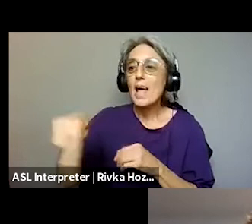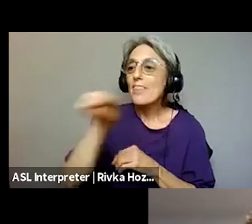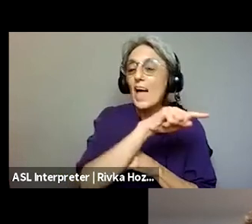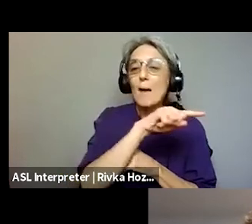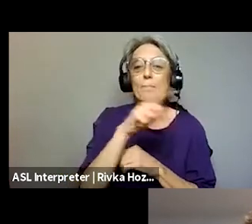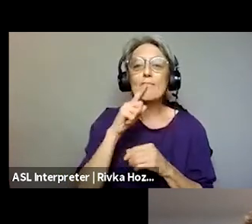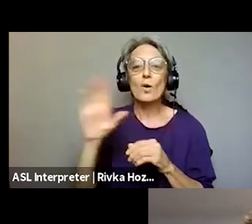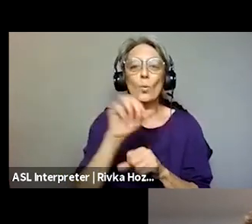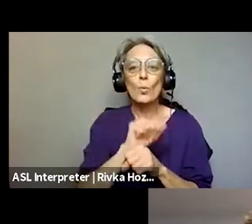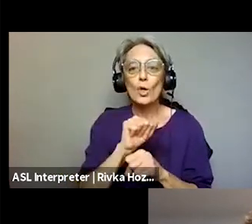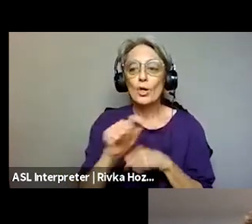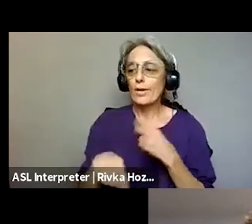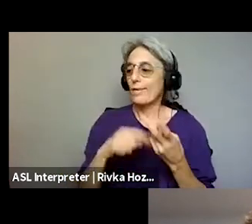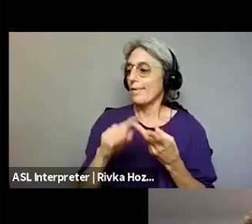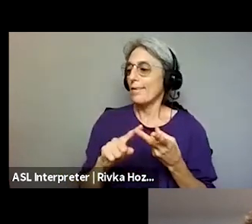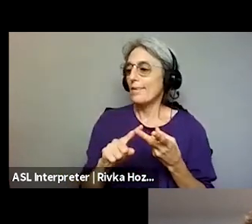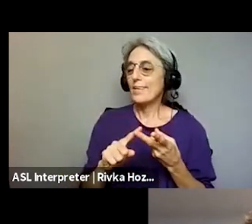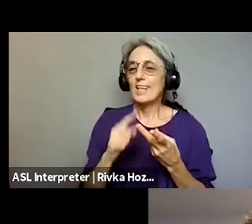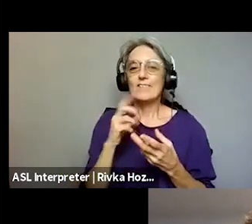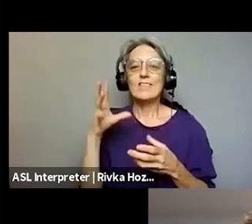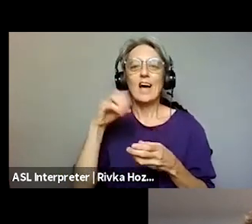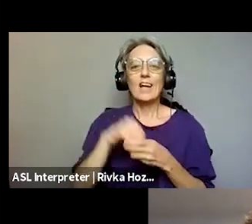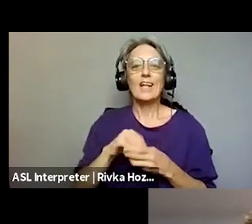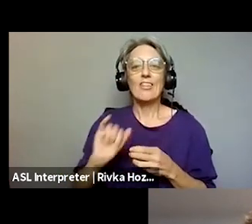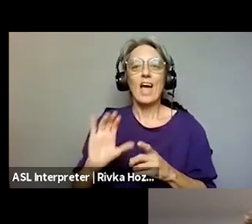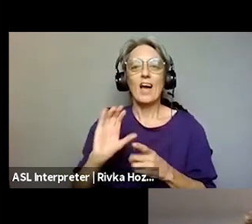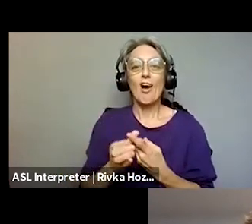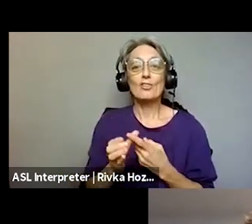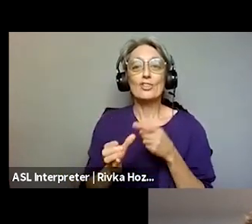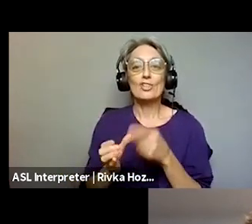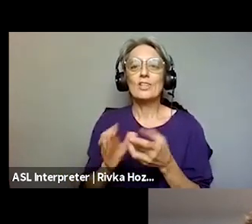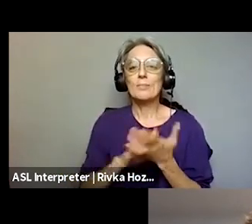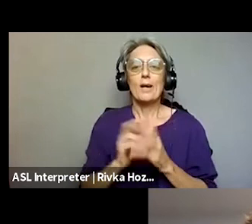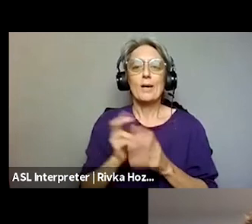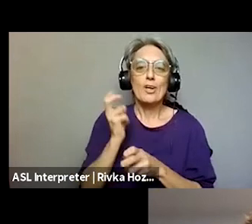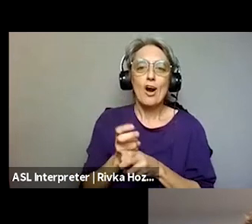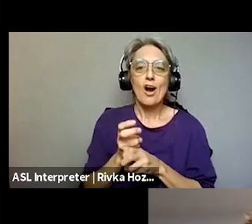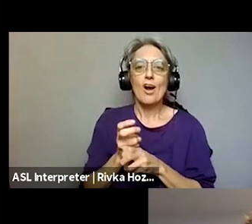it’s not part of the culture then it becomes very difficult and it becomes forced and superimposed.